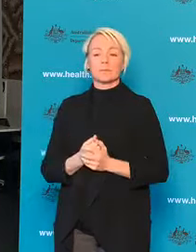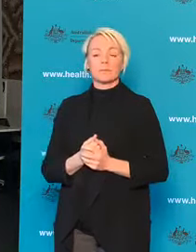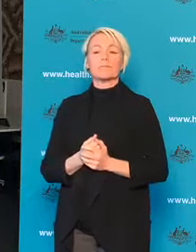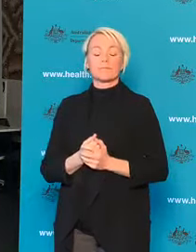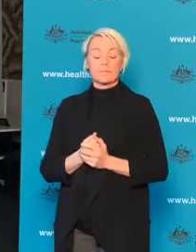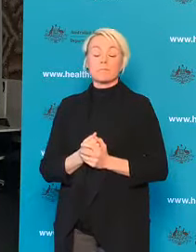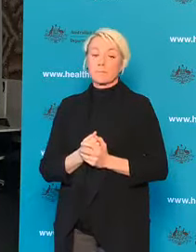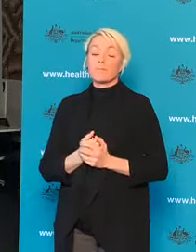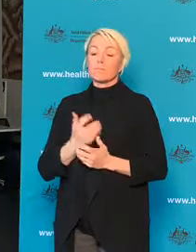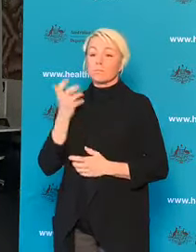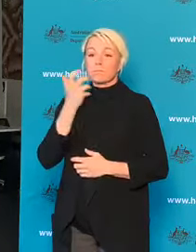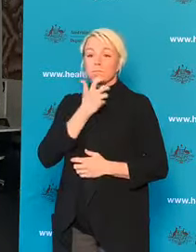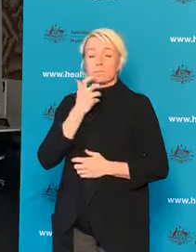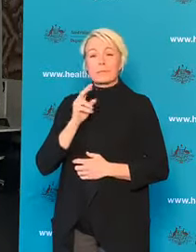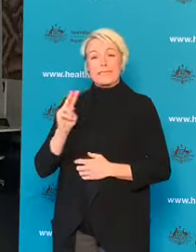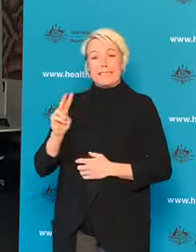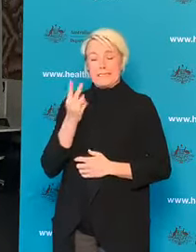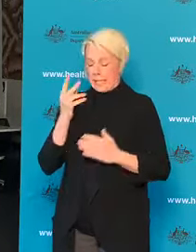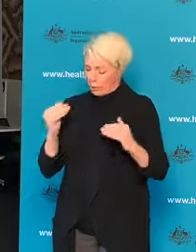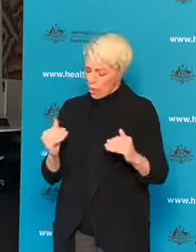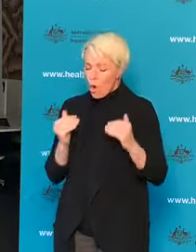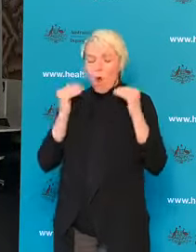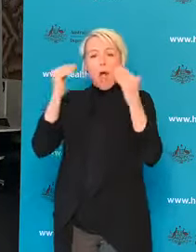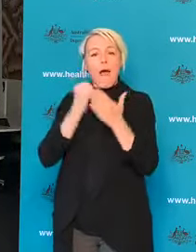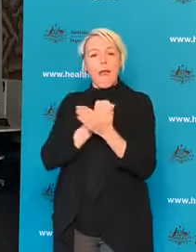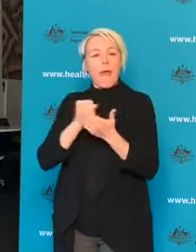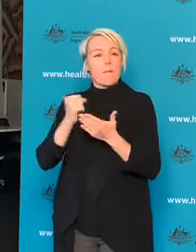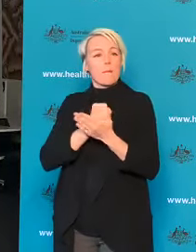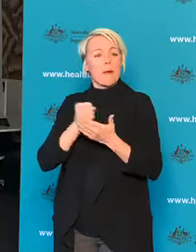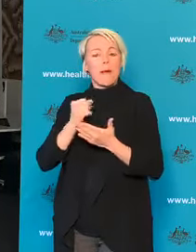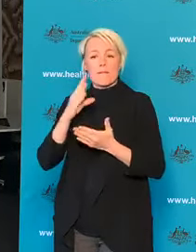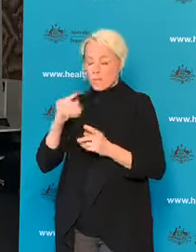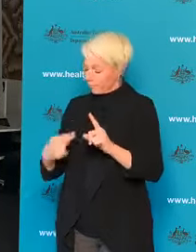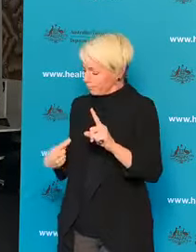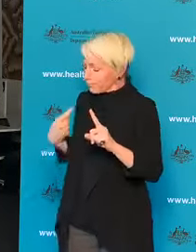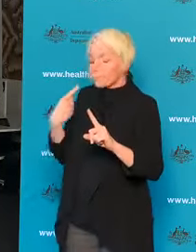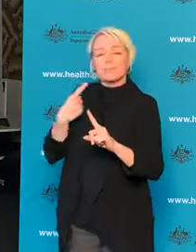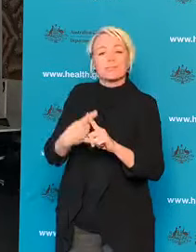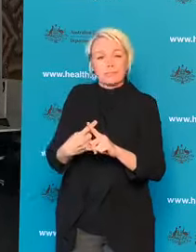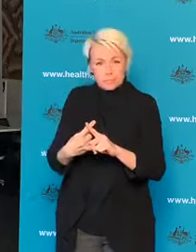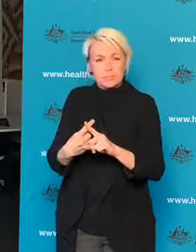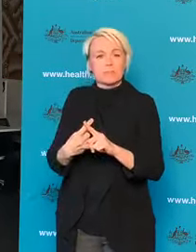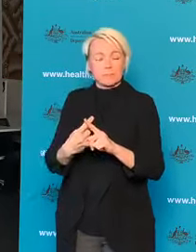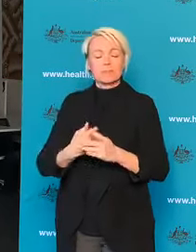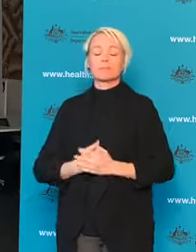daily number of diagnoses of COVID-19 in our country only exceeded by July the